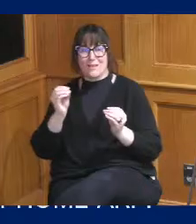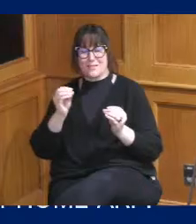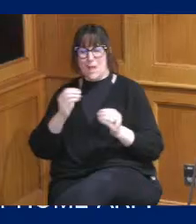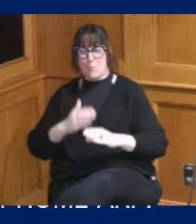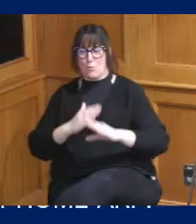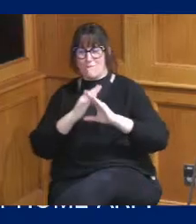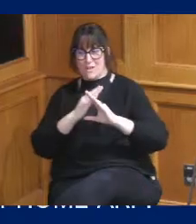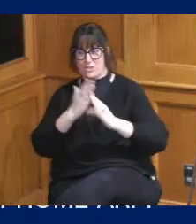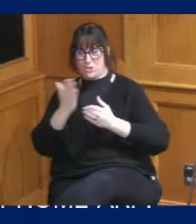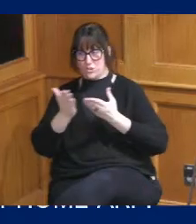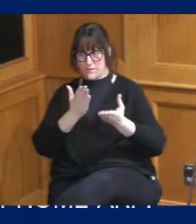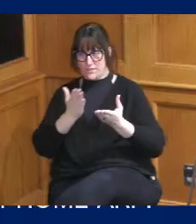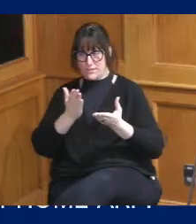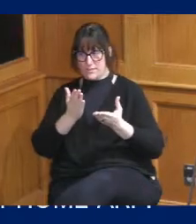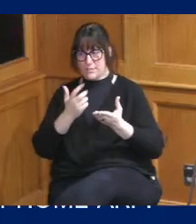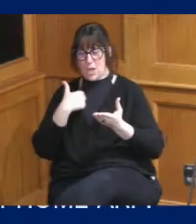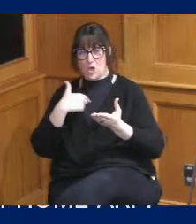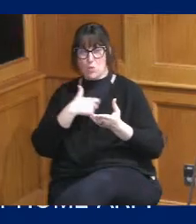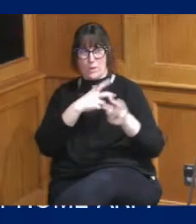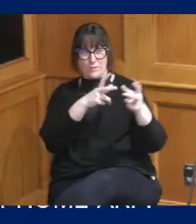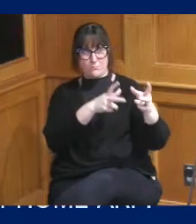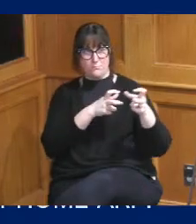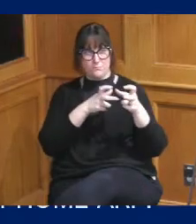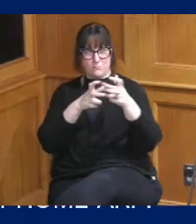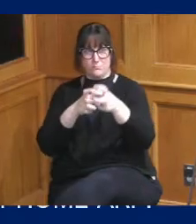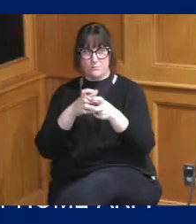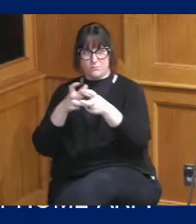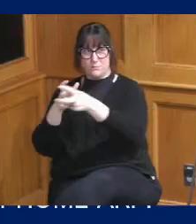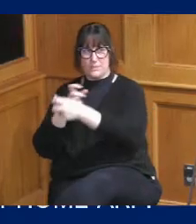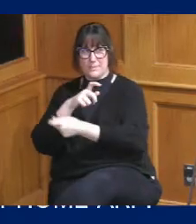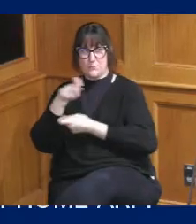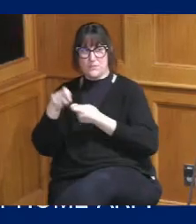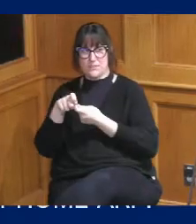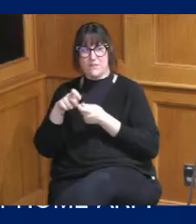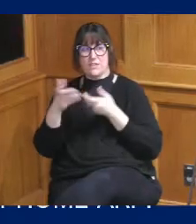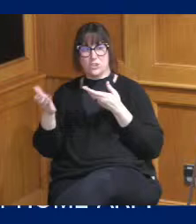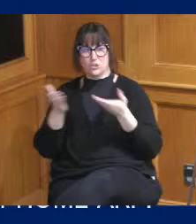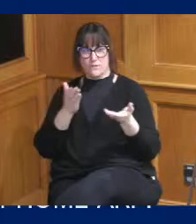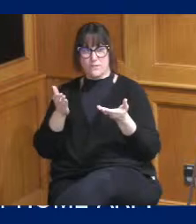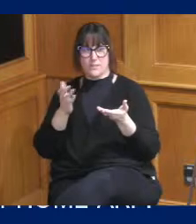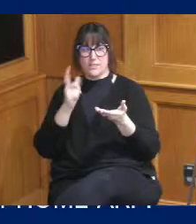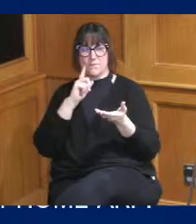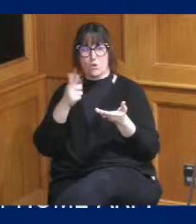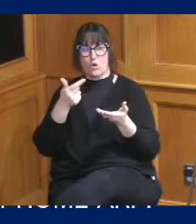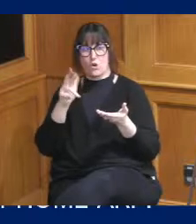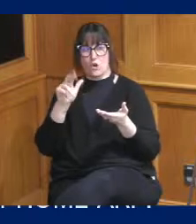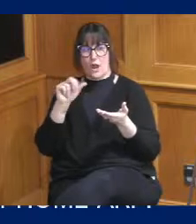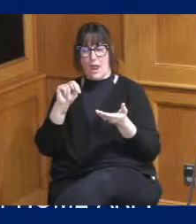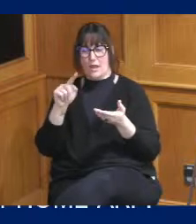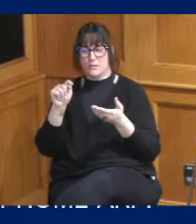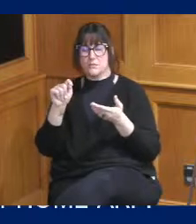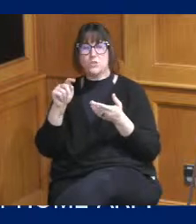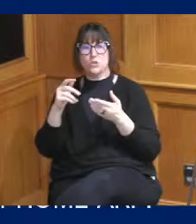adapted from certain eligible Services Under the Emergency Services Grant regulations in the final